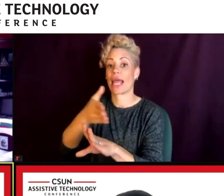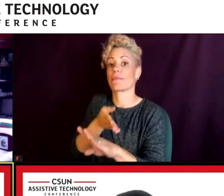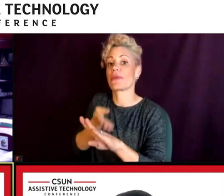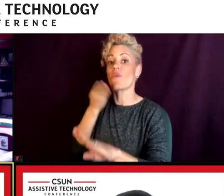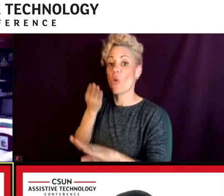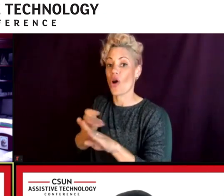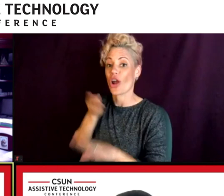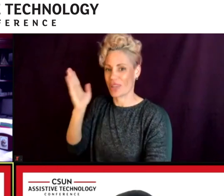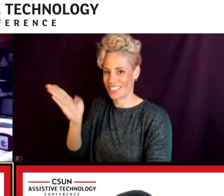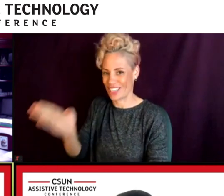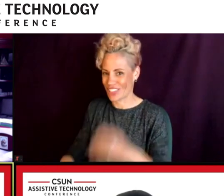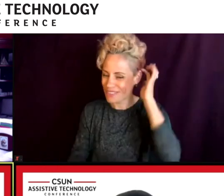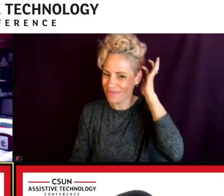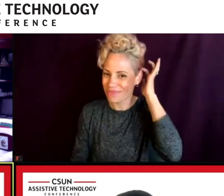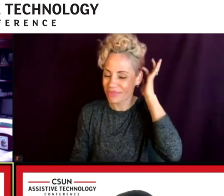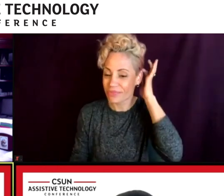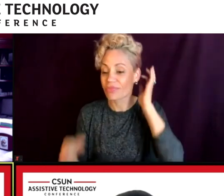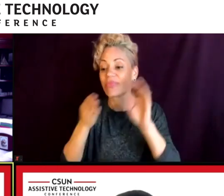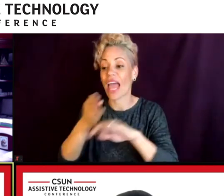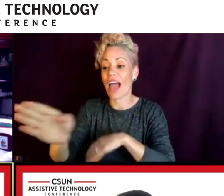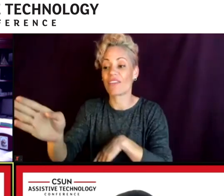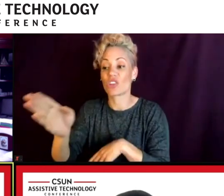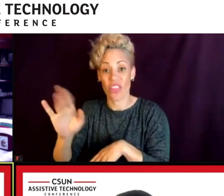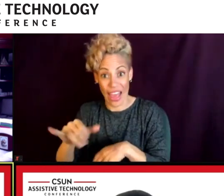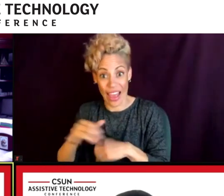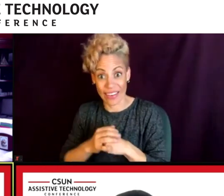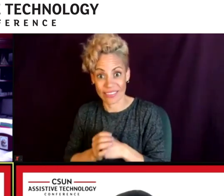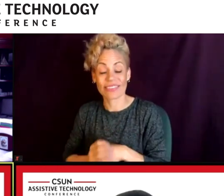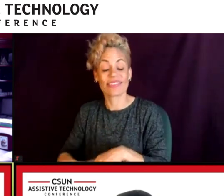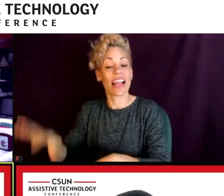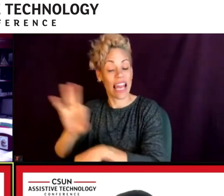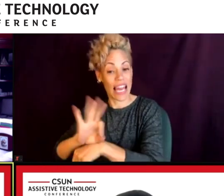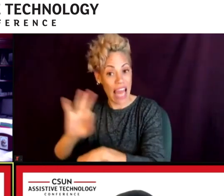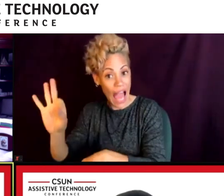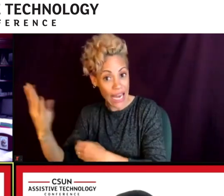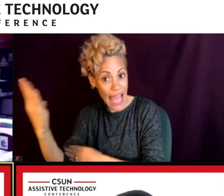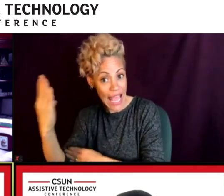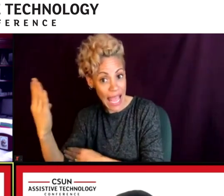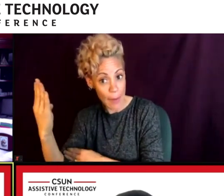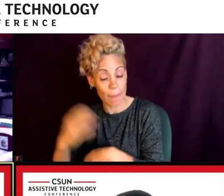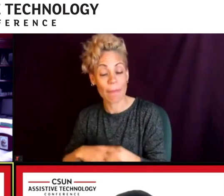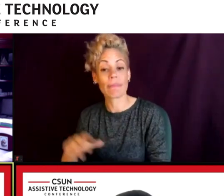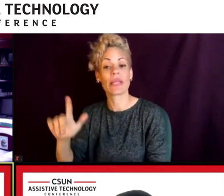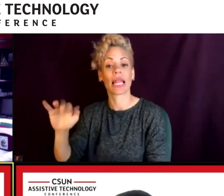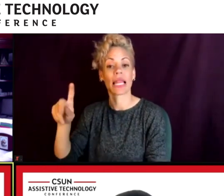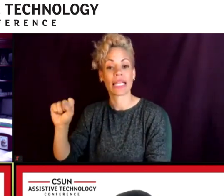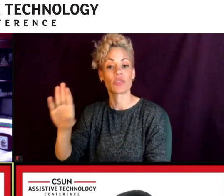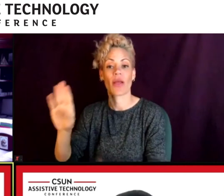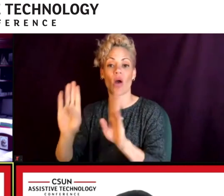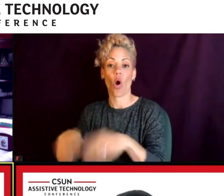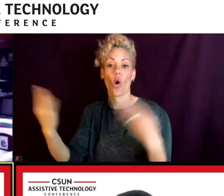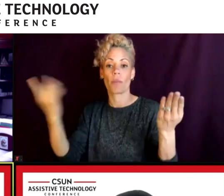After these, at 9:00 AM, the links will open to the block of recorded sessions premiering that day.